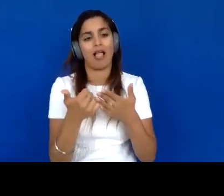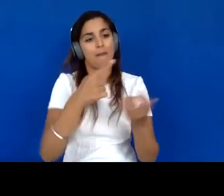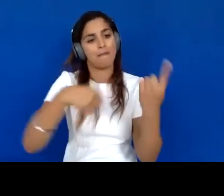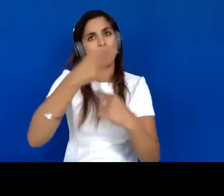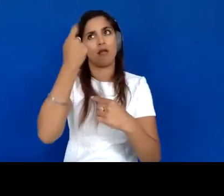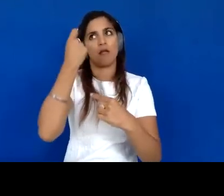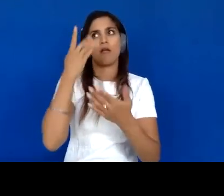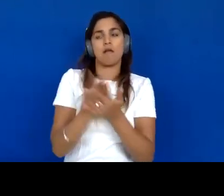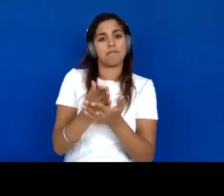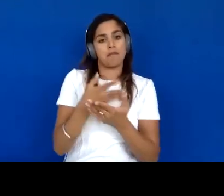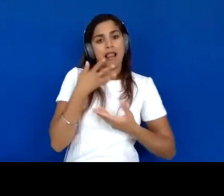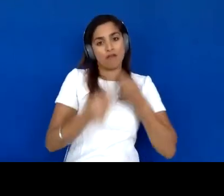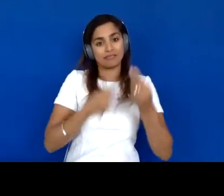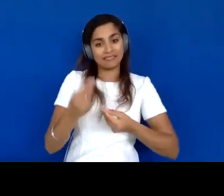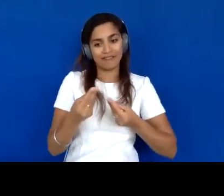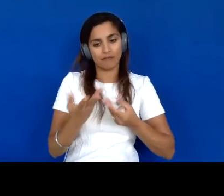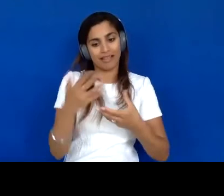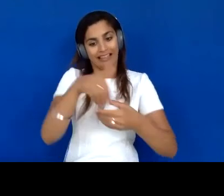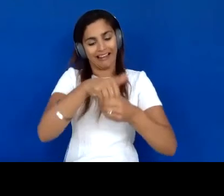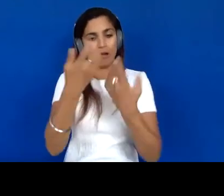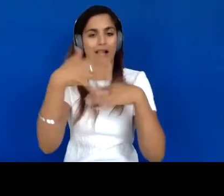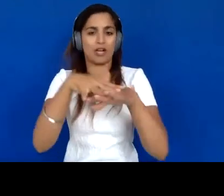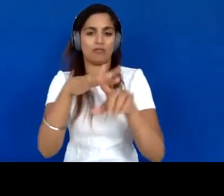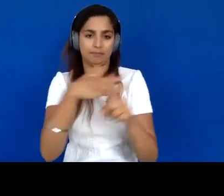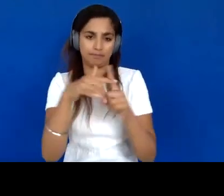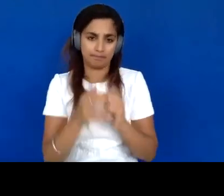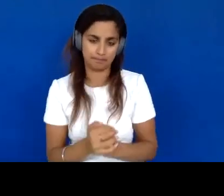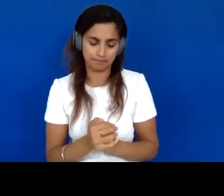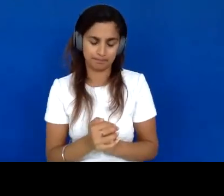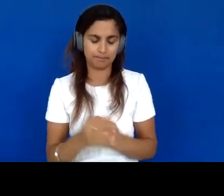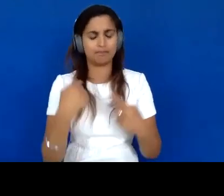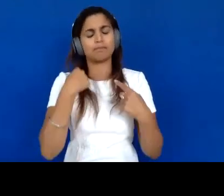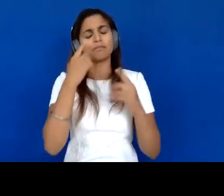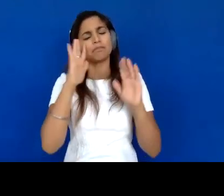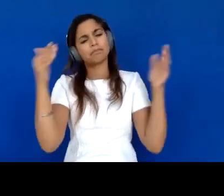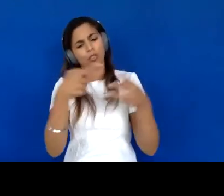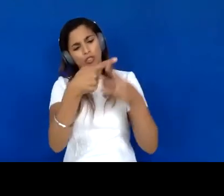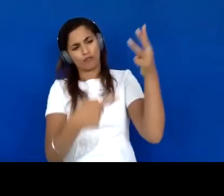mainstream society having considered these three models my concern therefore